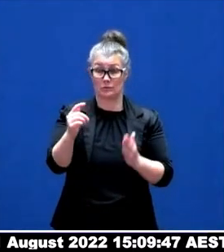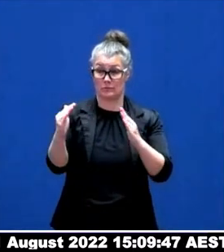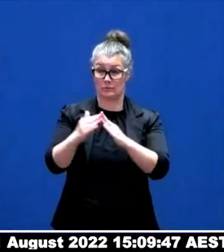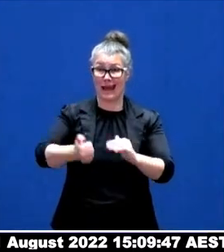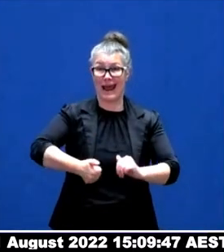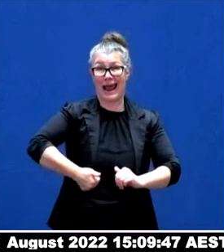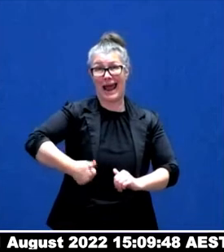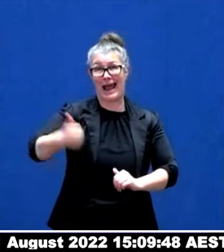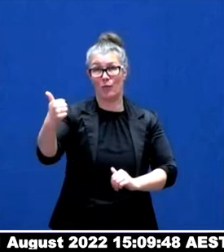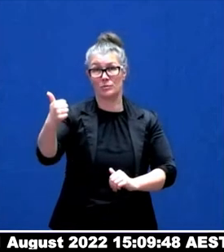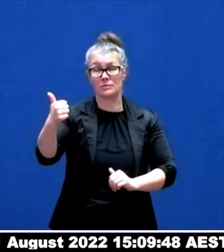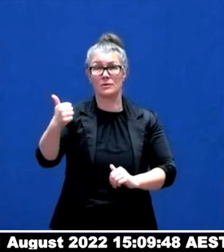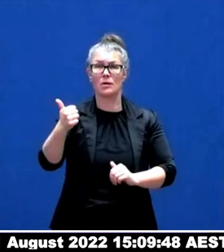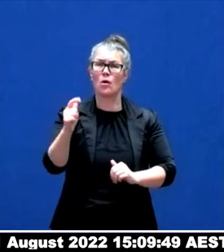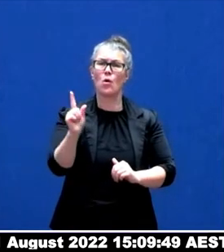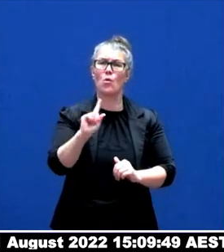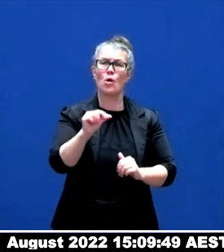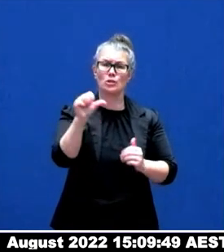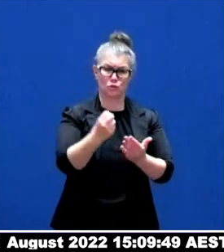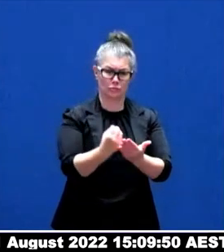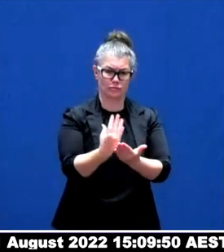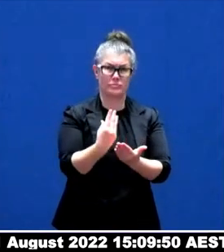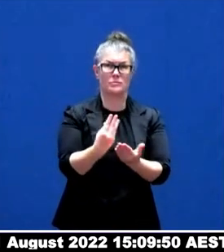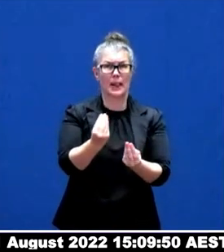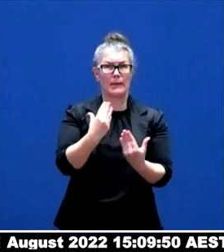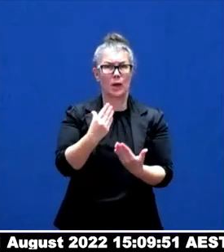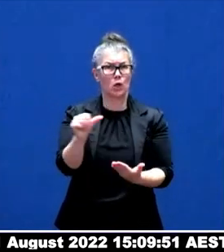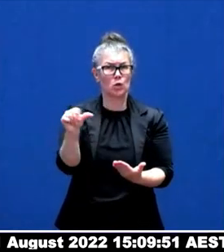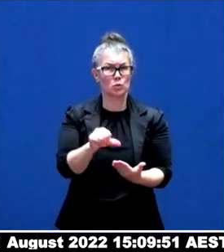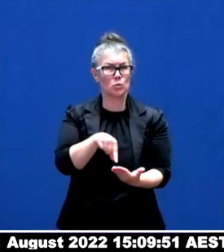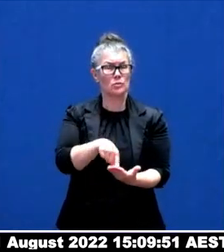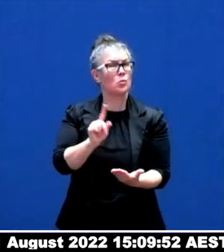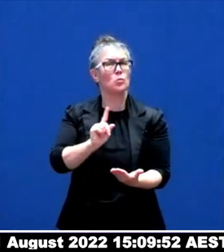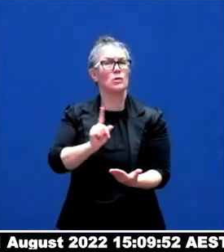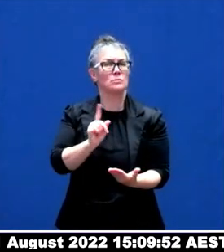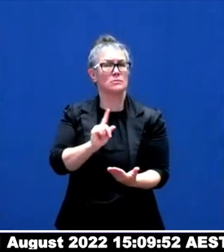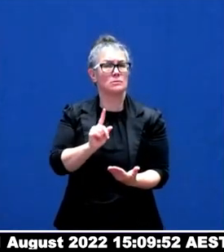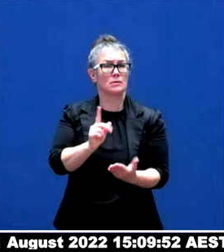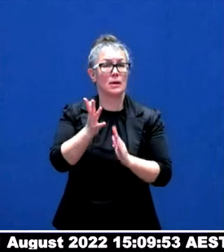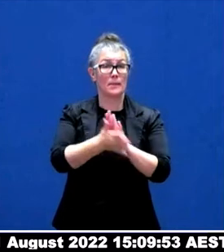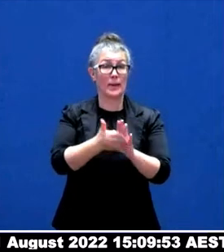What triggers should have been alerted in the NDIS to let you know about the move, and